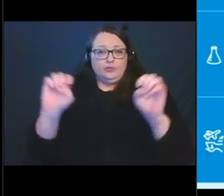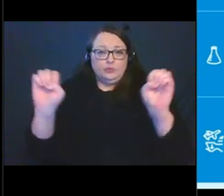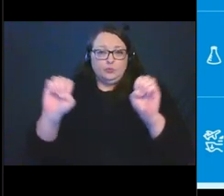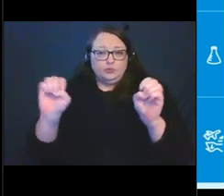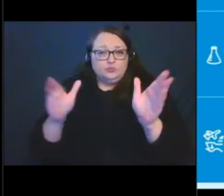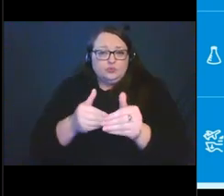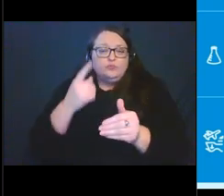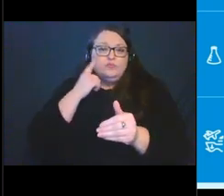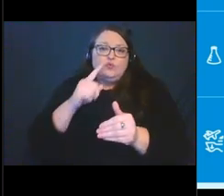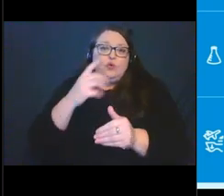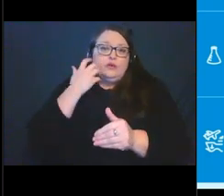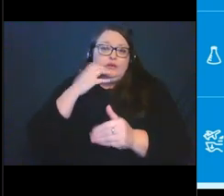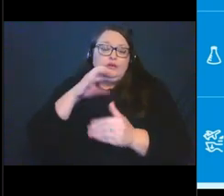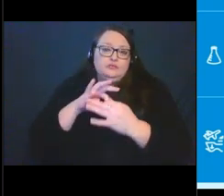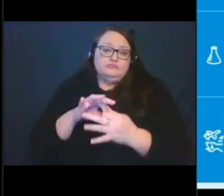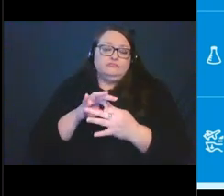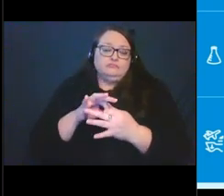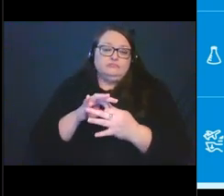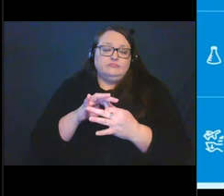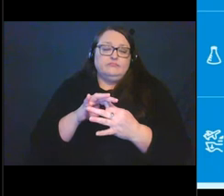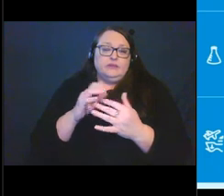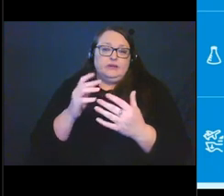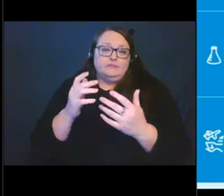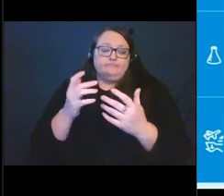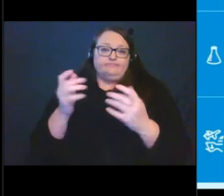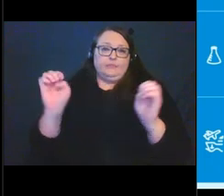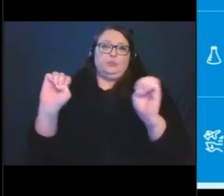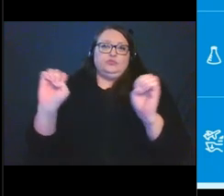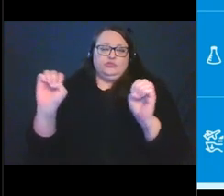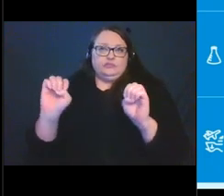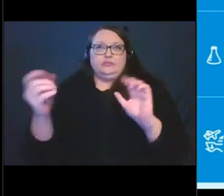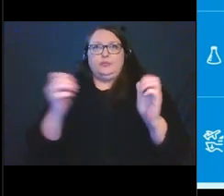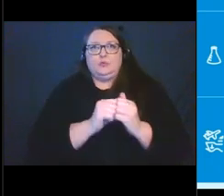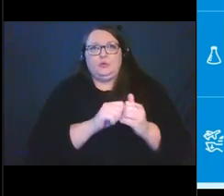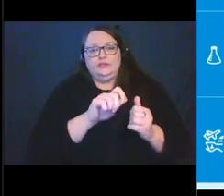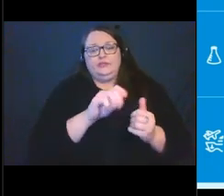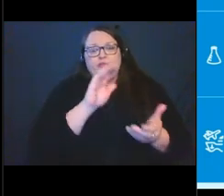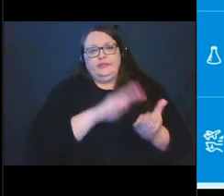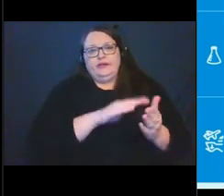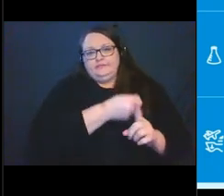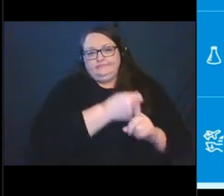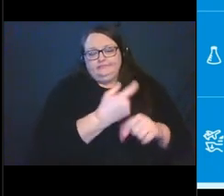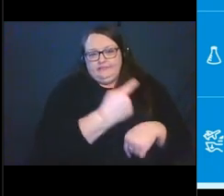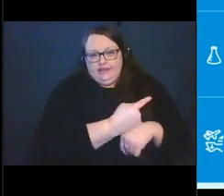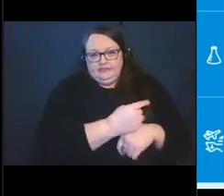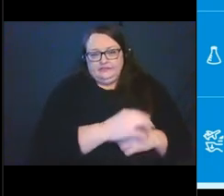injuries from the other less impactful days. The CDC conducted its own independent analysis